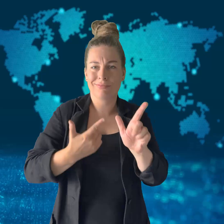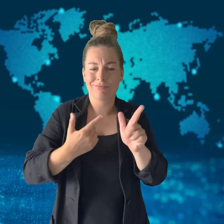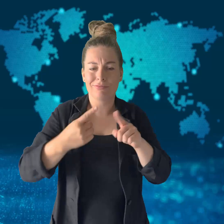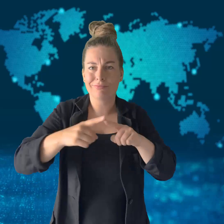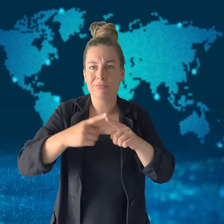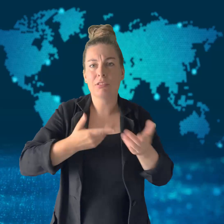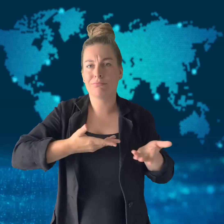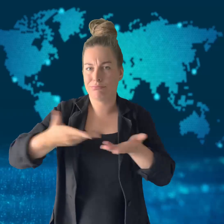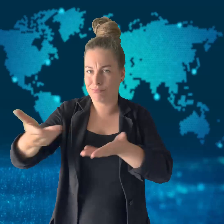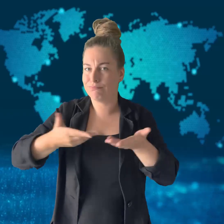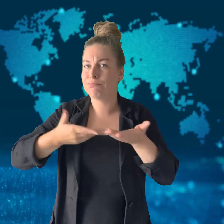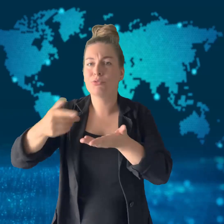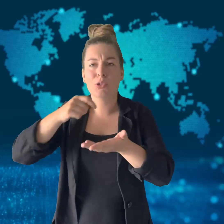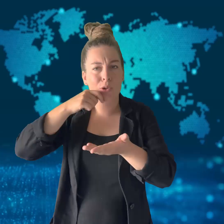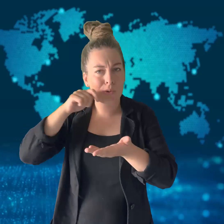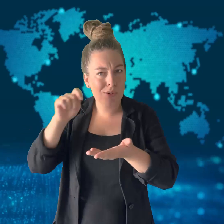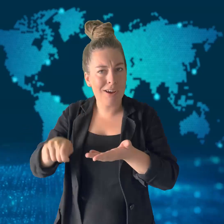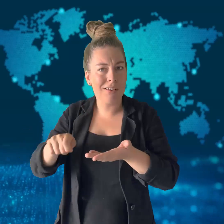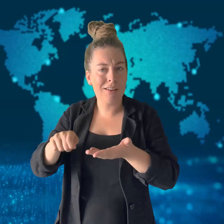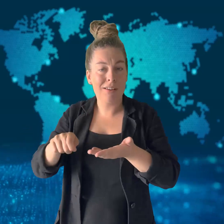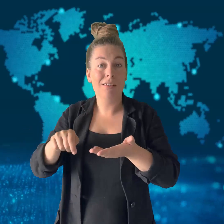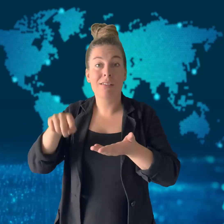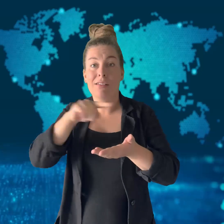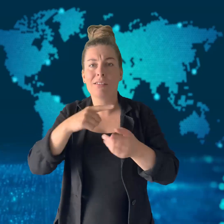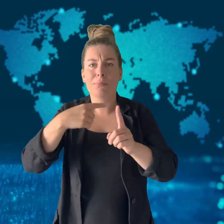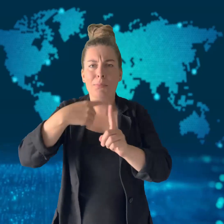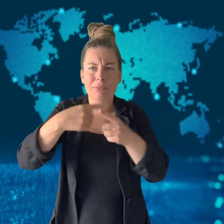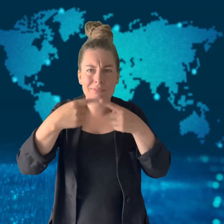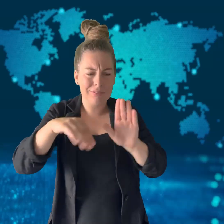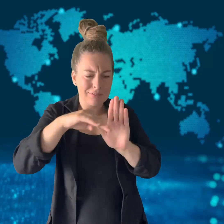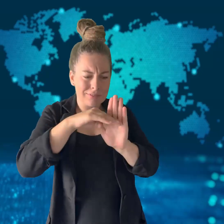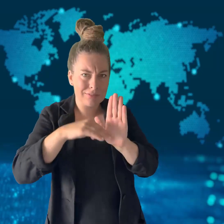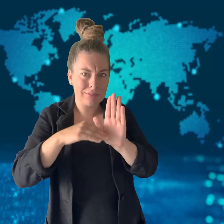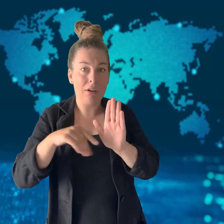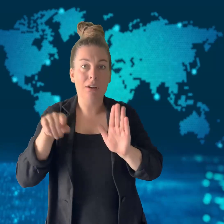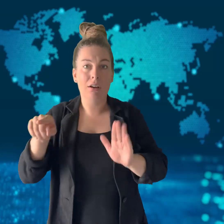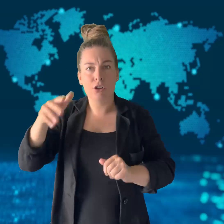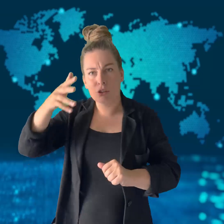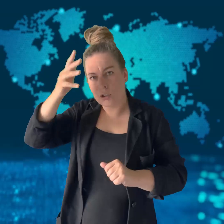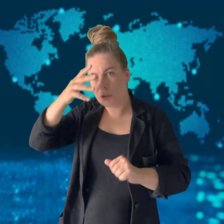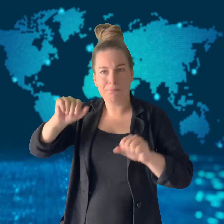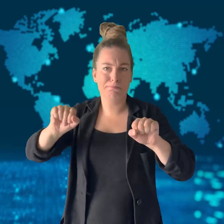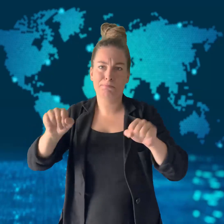other provisions that Trump would not be able to impact.